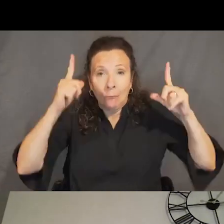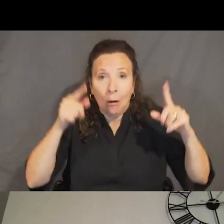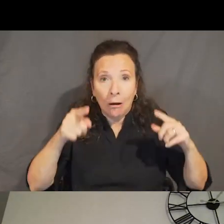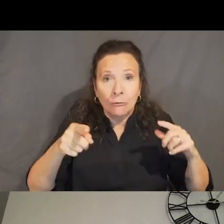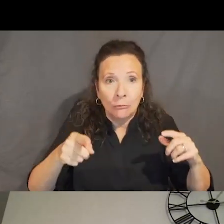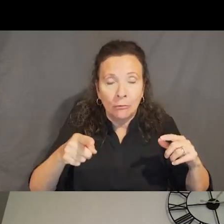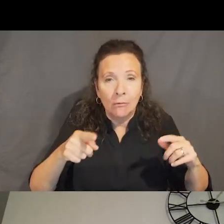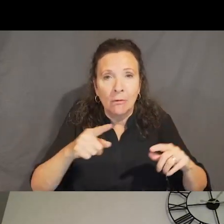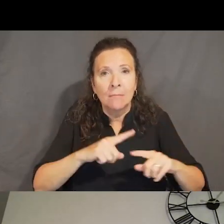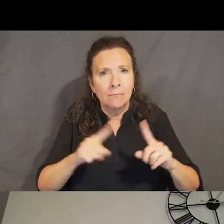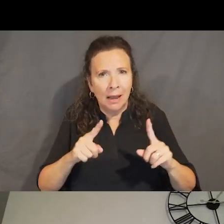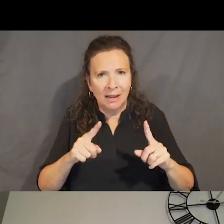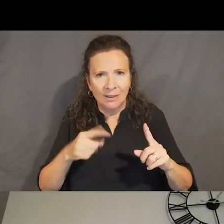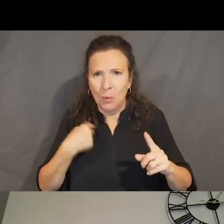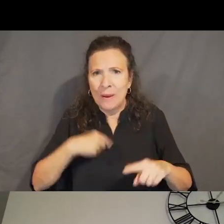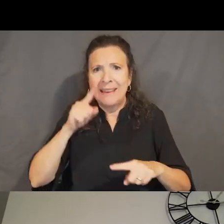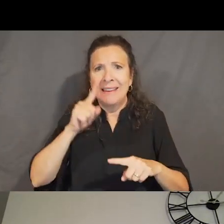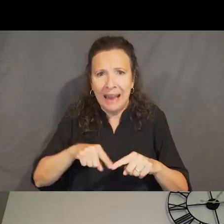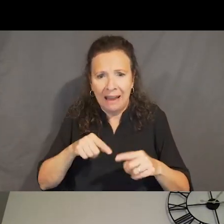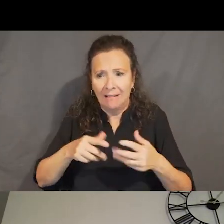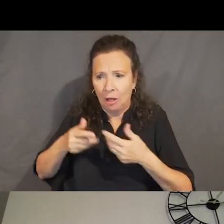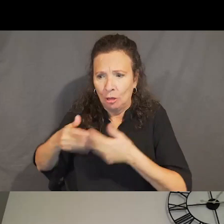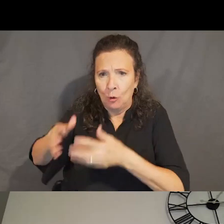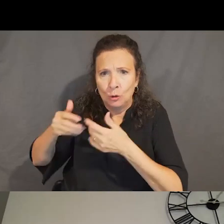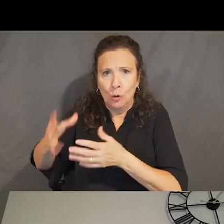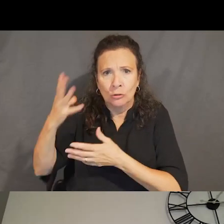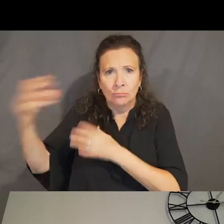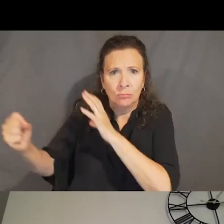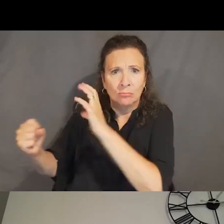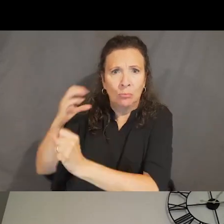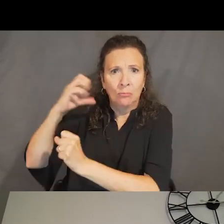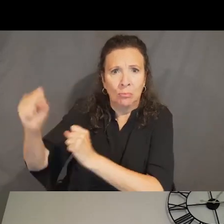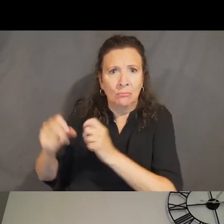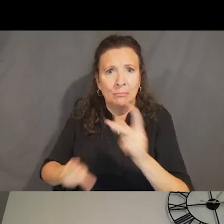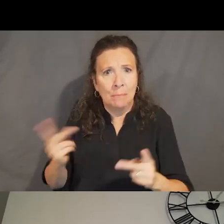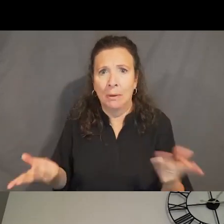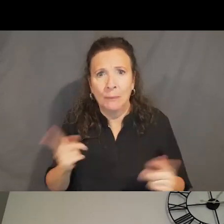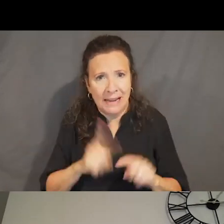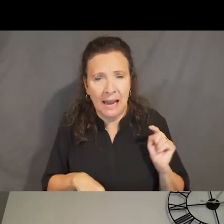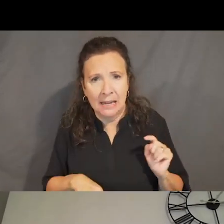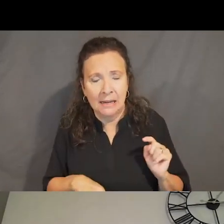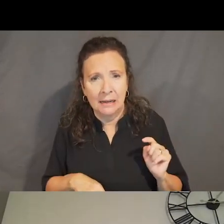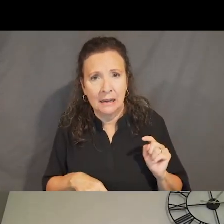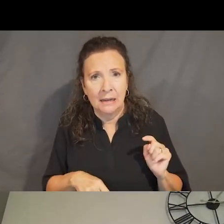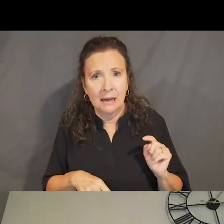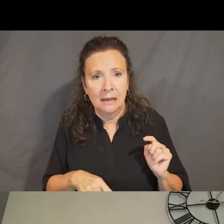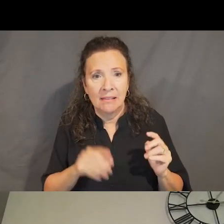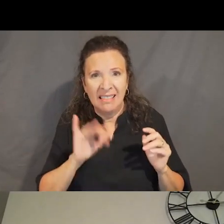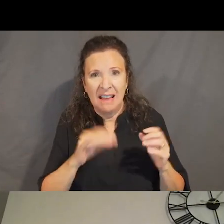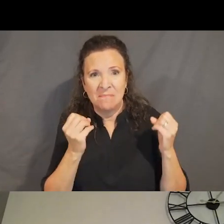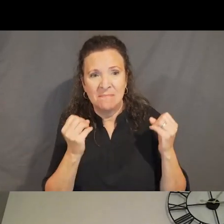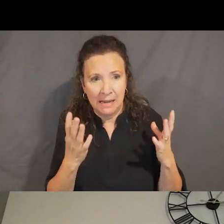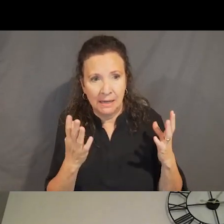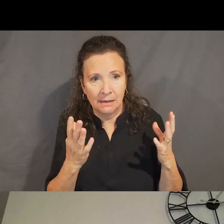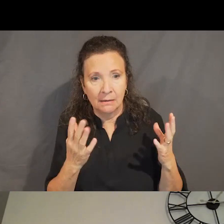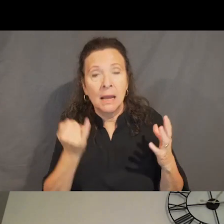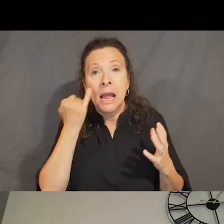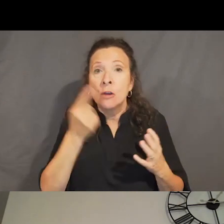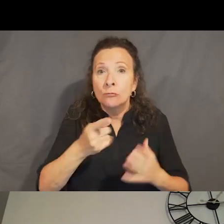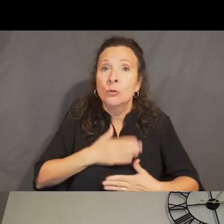that many users? Now, while you absorb that for a moment, if you enjoy posting on social media,